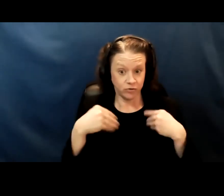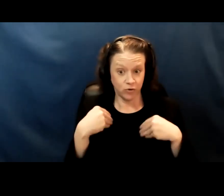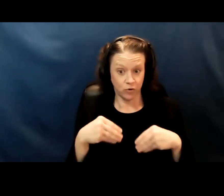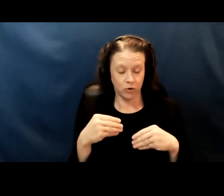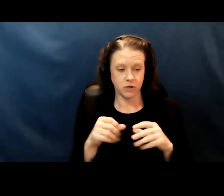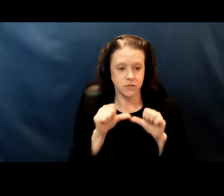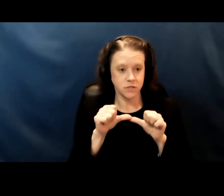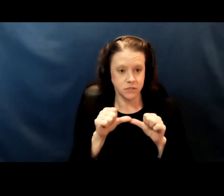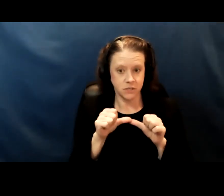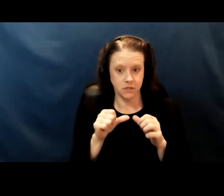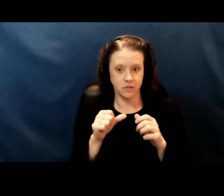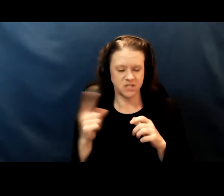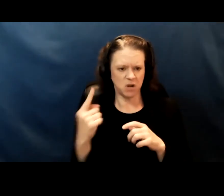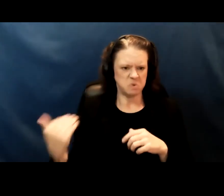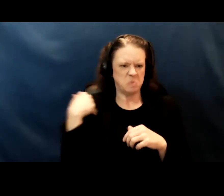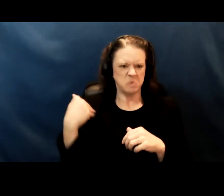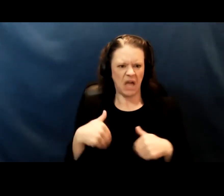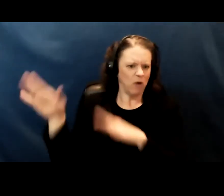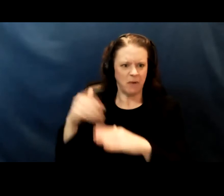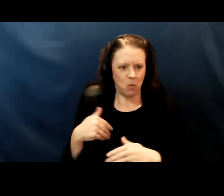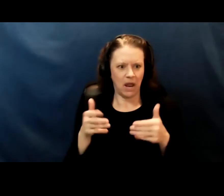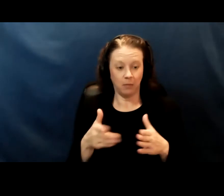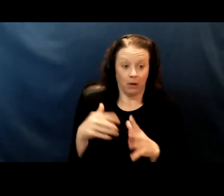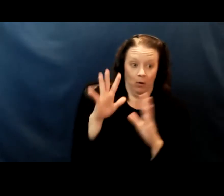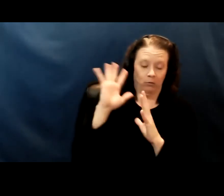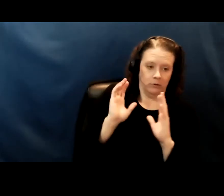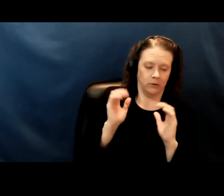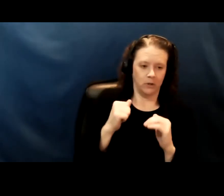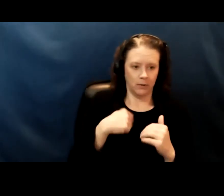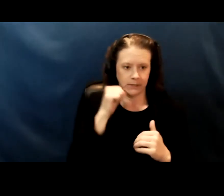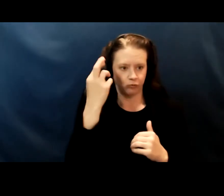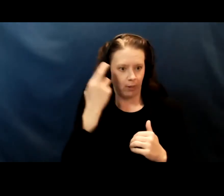worried that someone's like get out of my way, or something